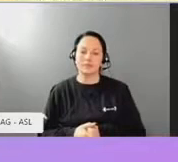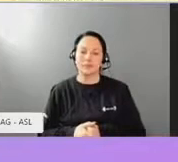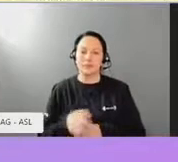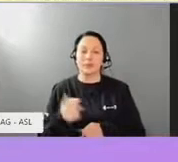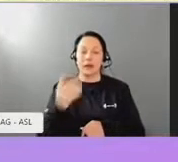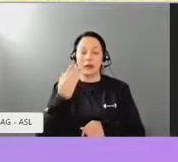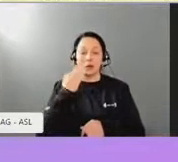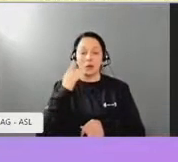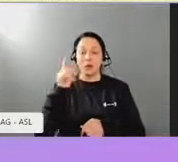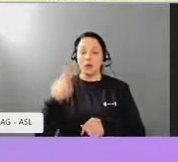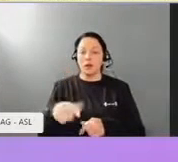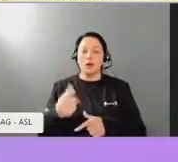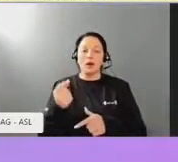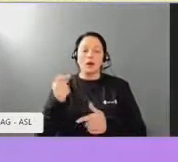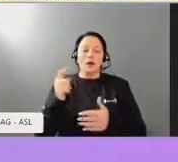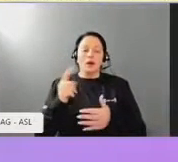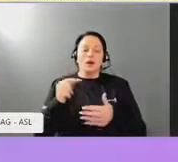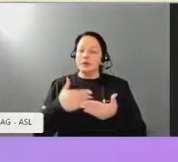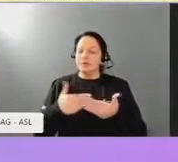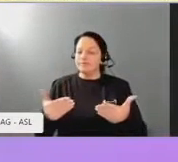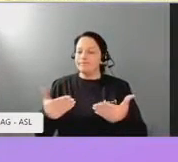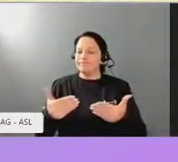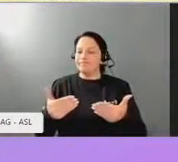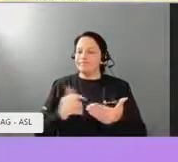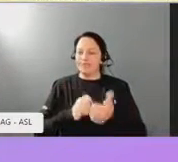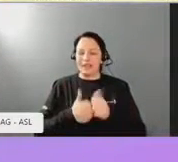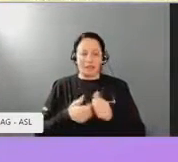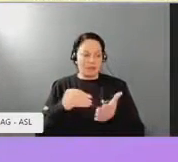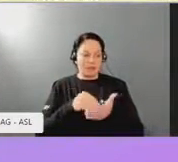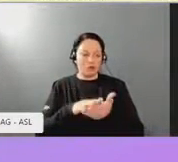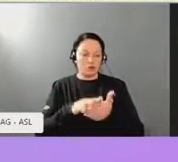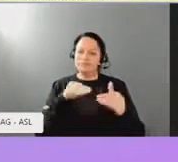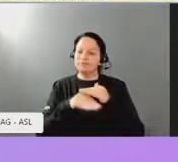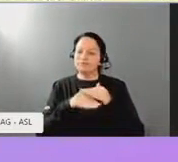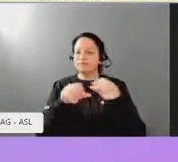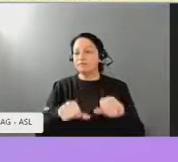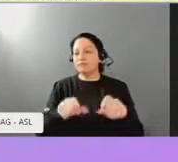basics. I find that a lot of people in our space aren't there. They know they should